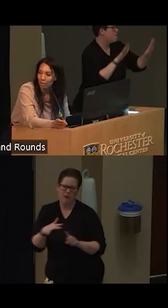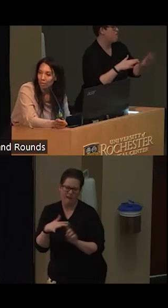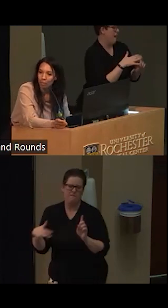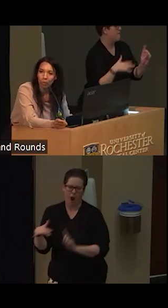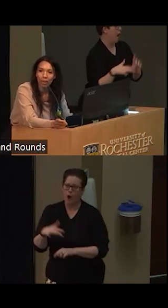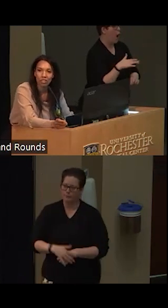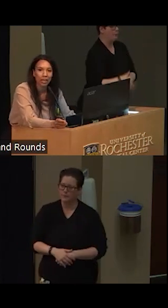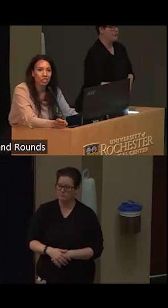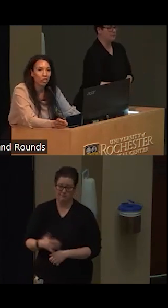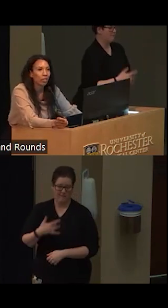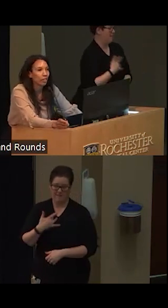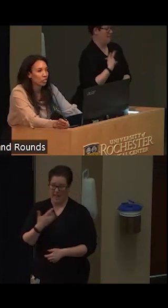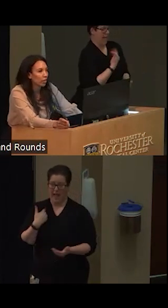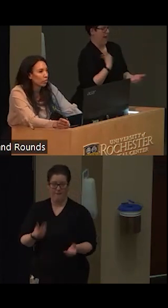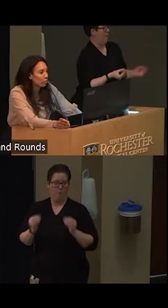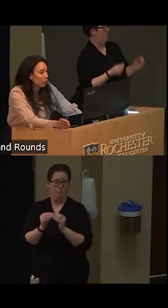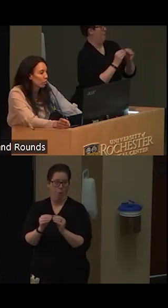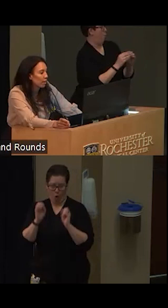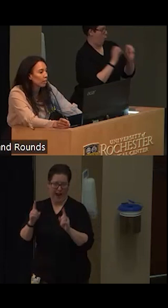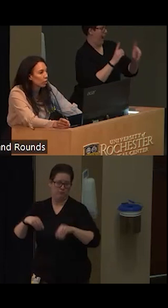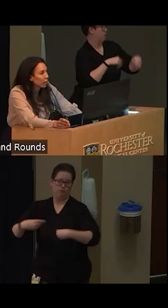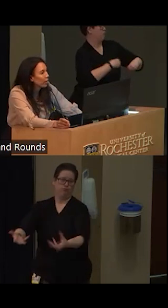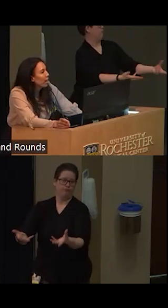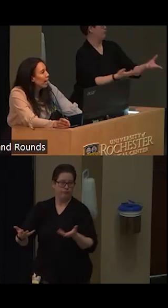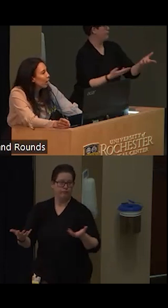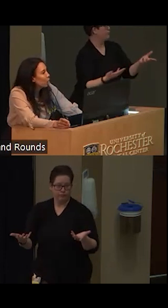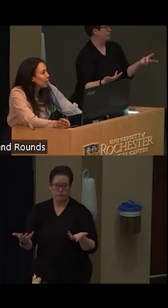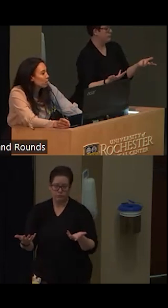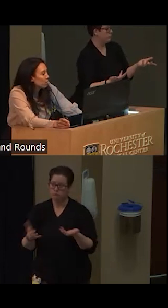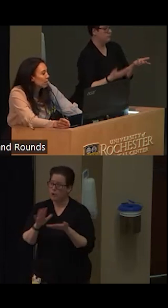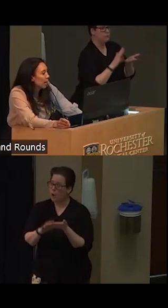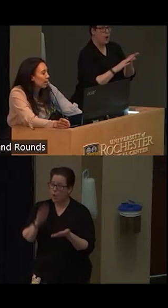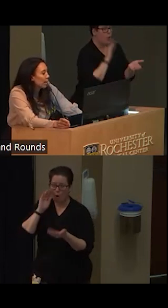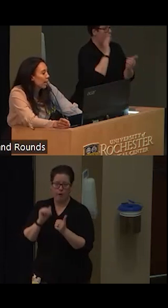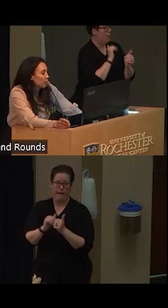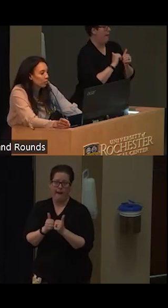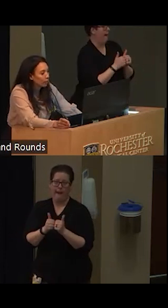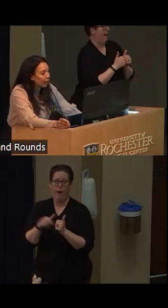would say to bring more educational initiatives forth in learning how we can provide Equitable